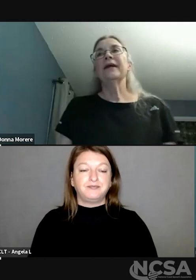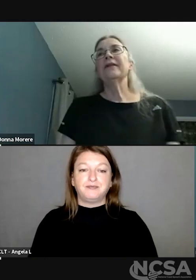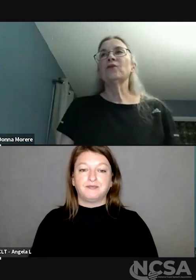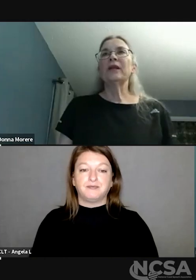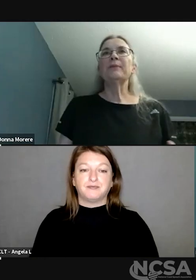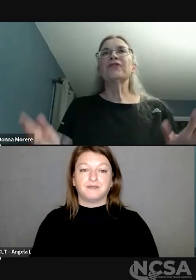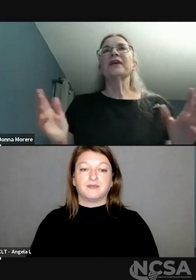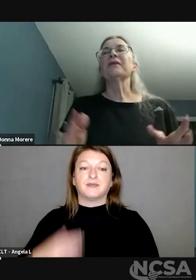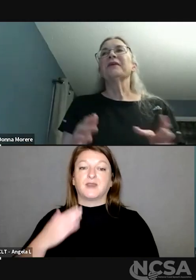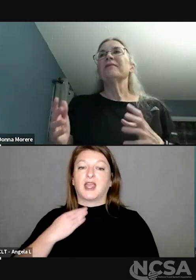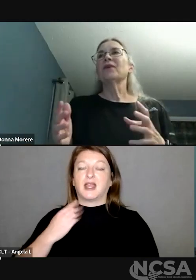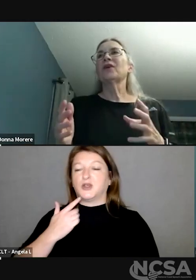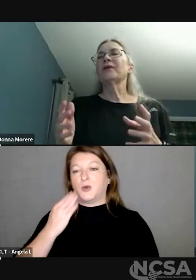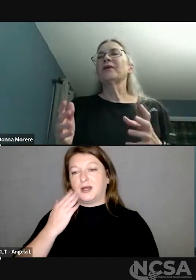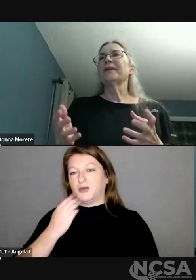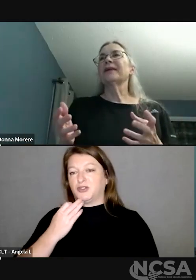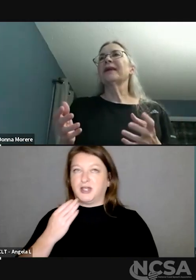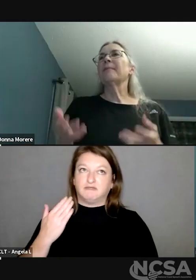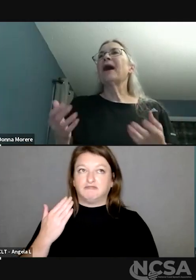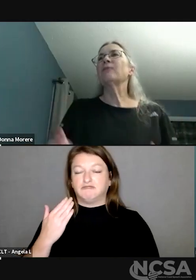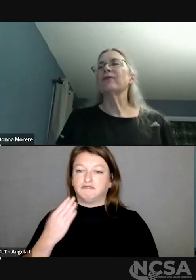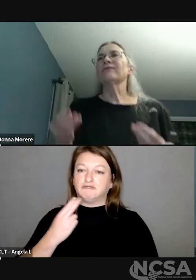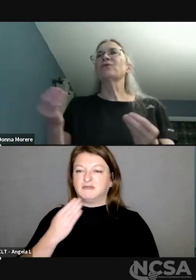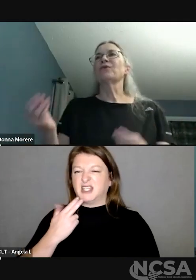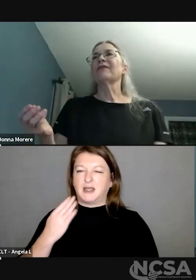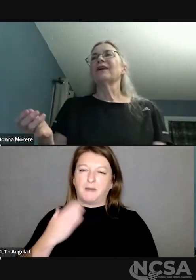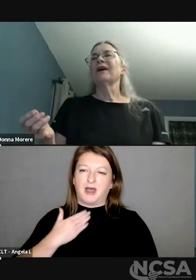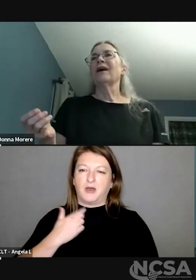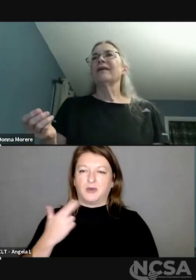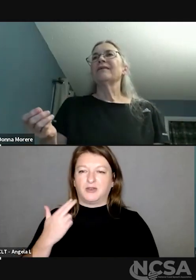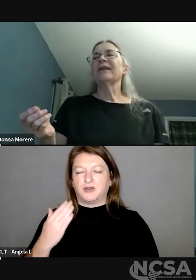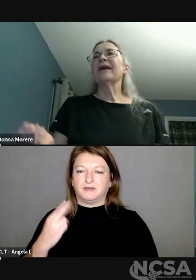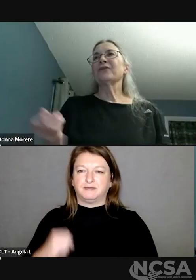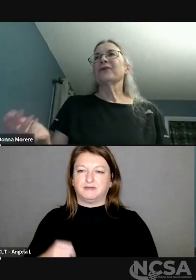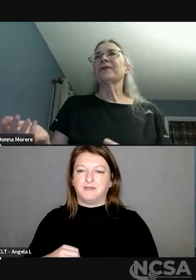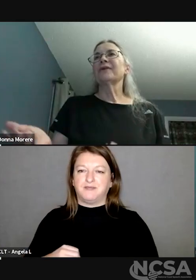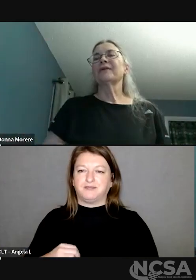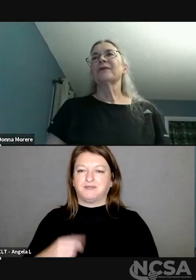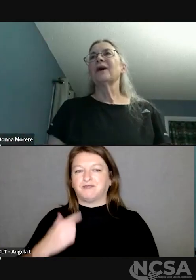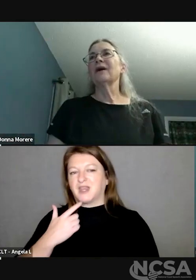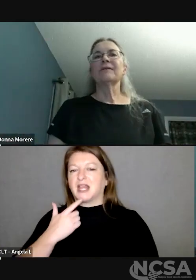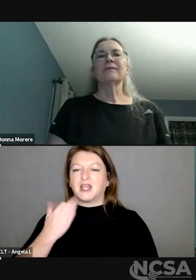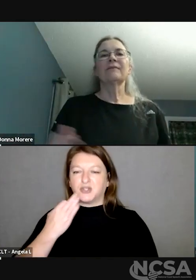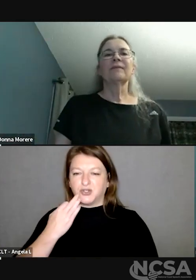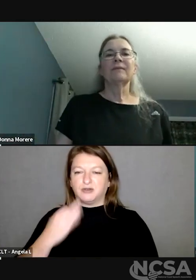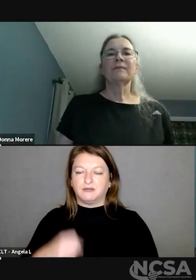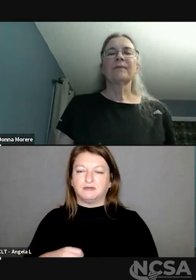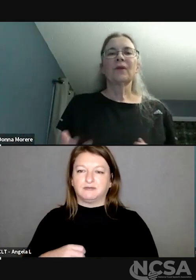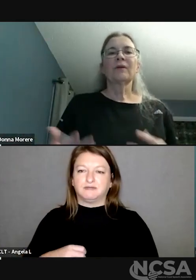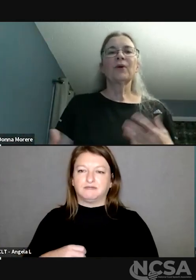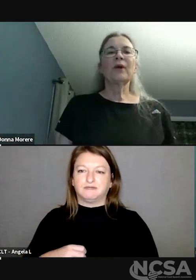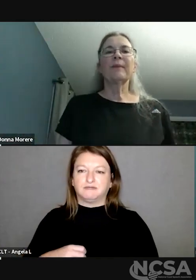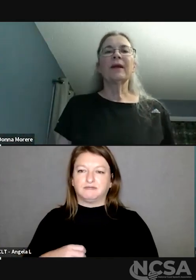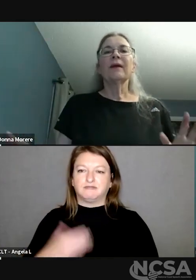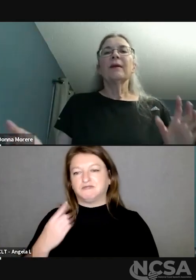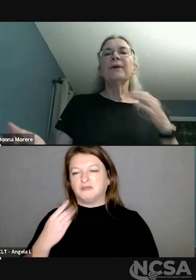And then 20% can get by with sort of lesser programming,